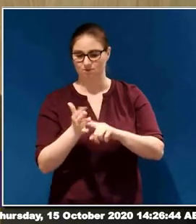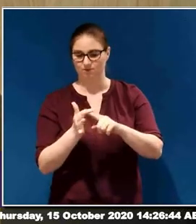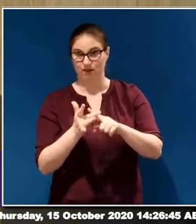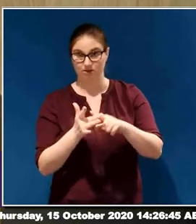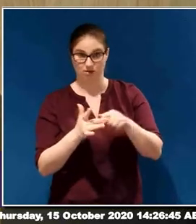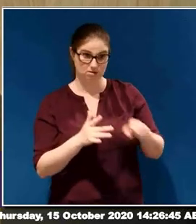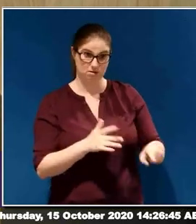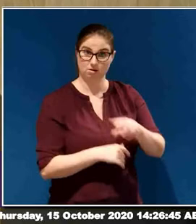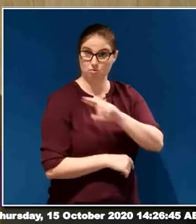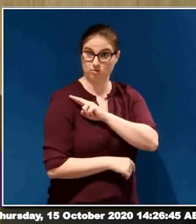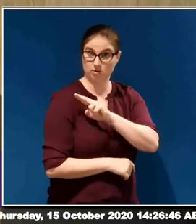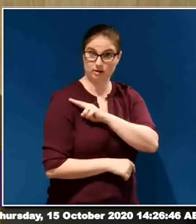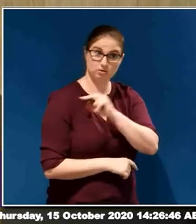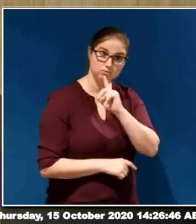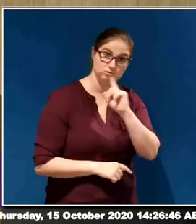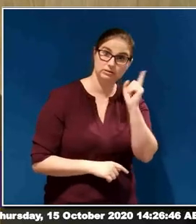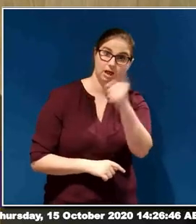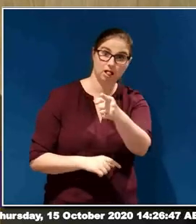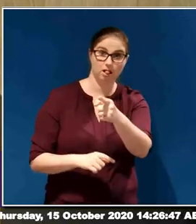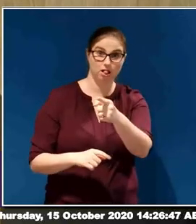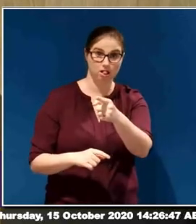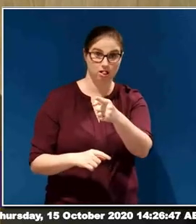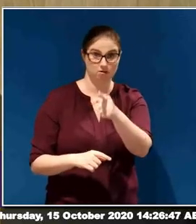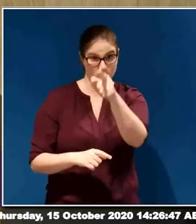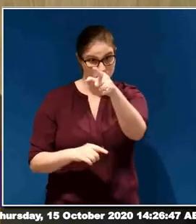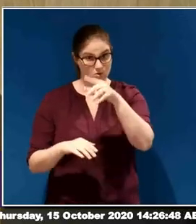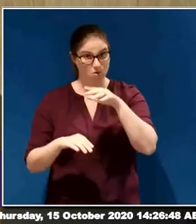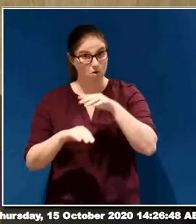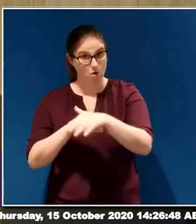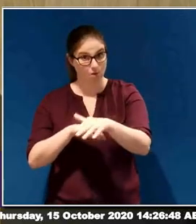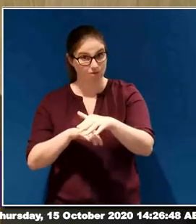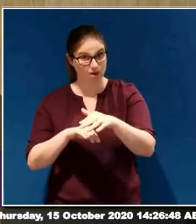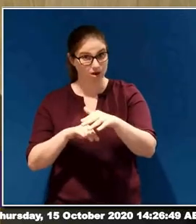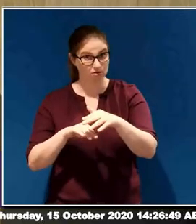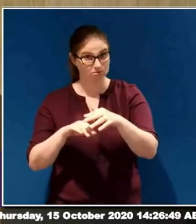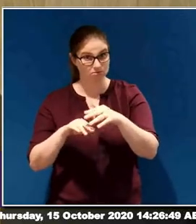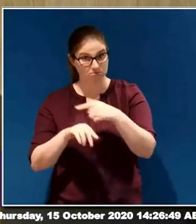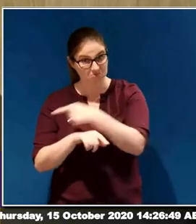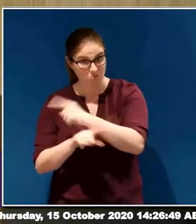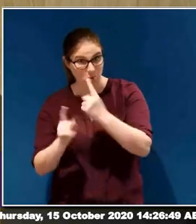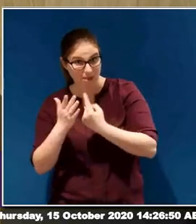because of the privacy restrictions. So I would contact the families.